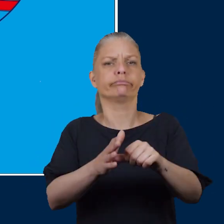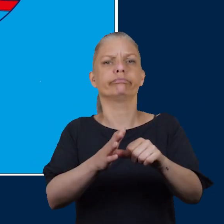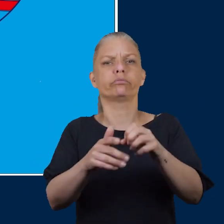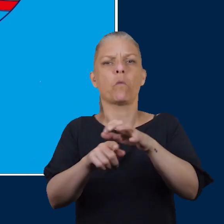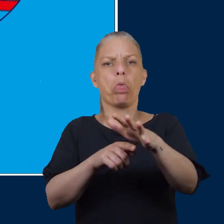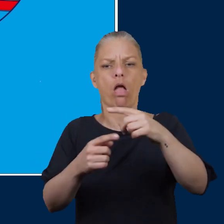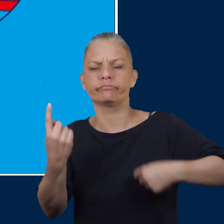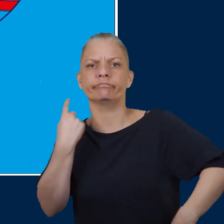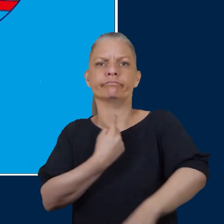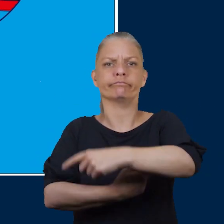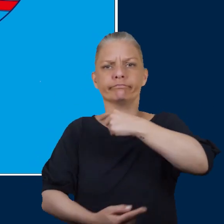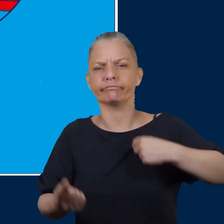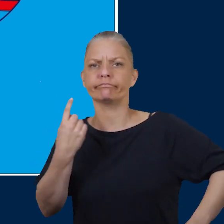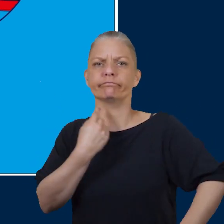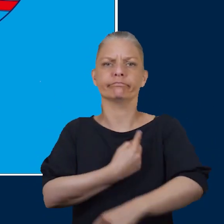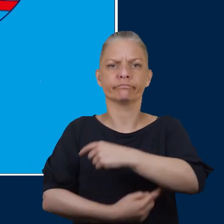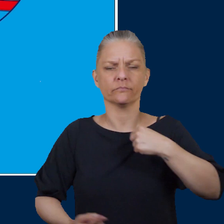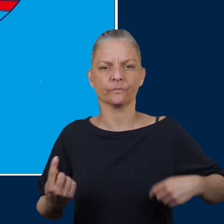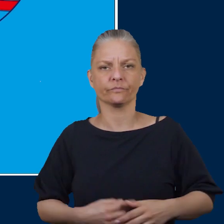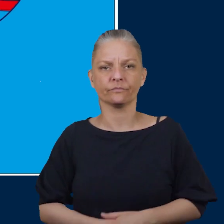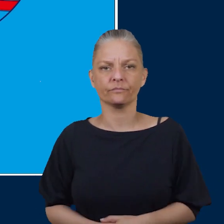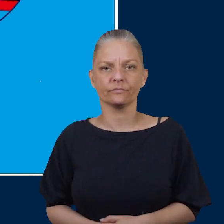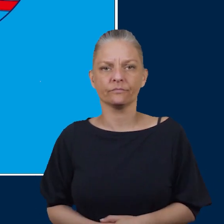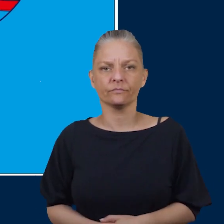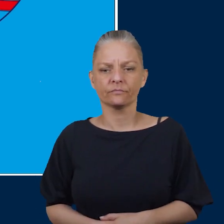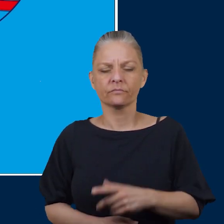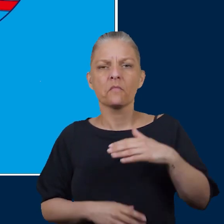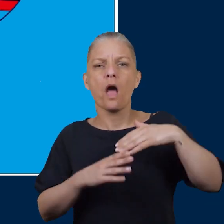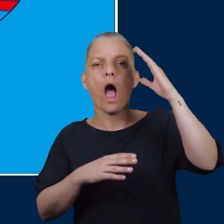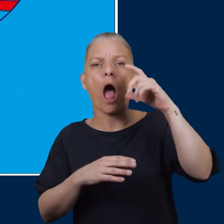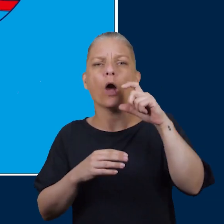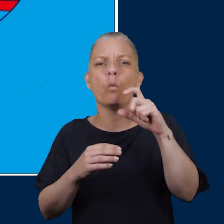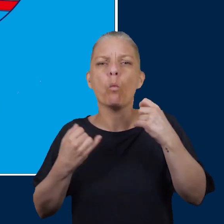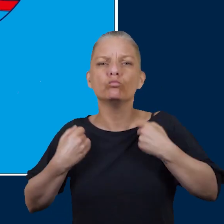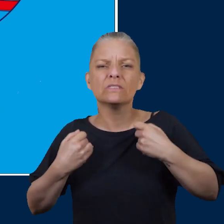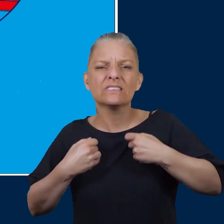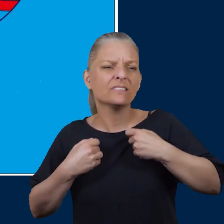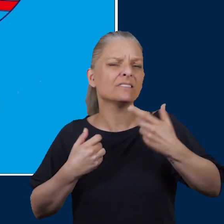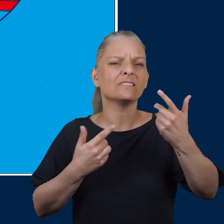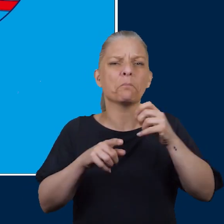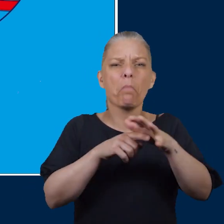harder for blood to flow around your body and having high cholesterol or blood fats can make